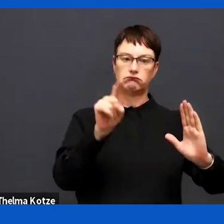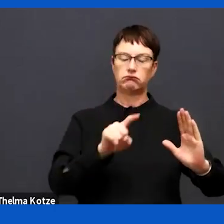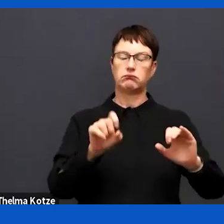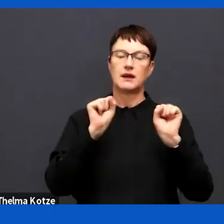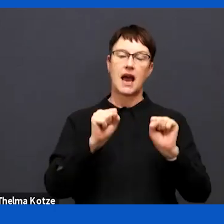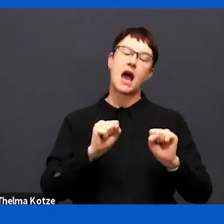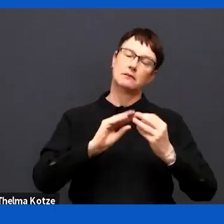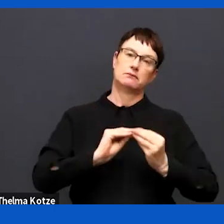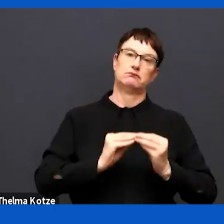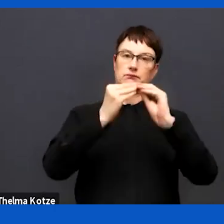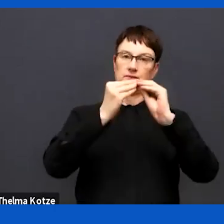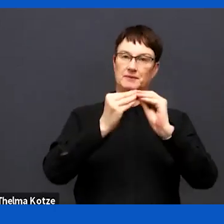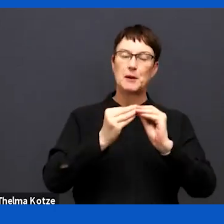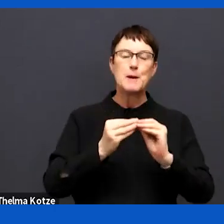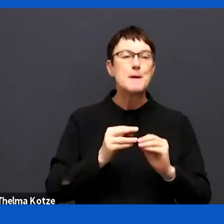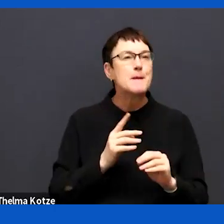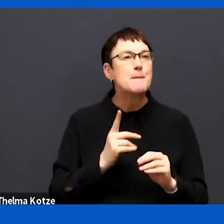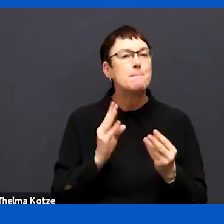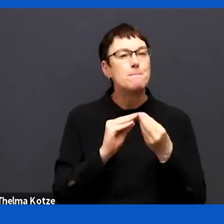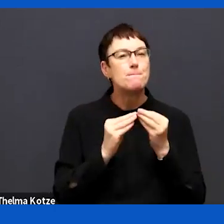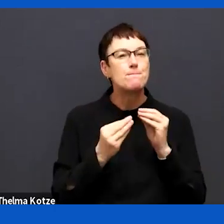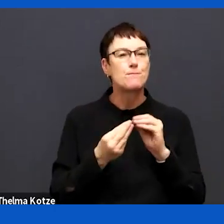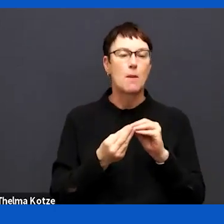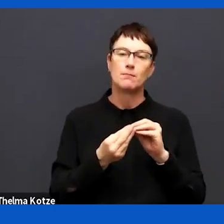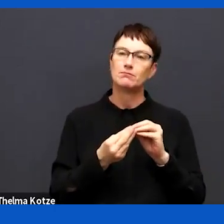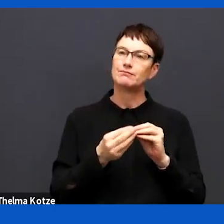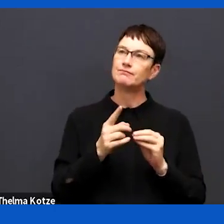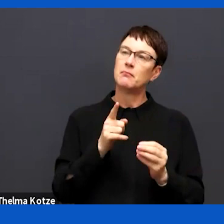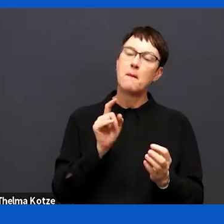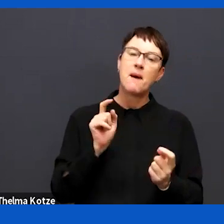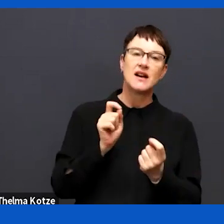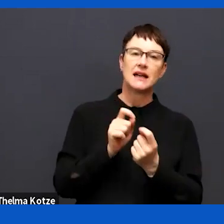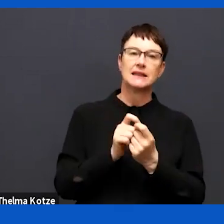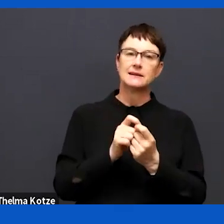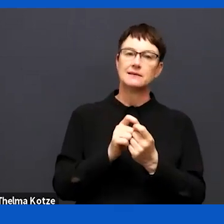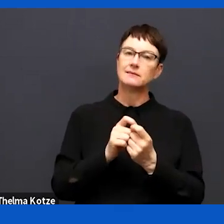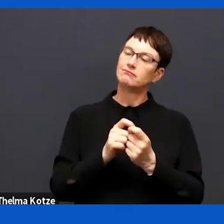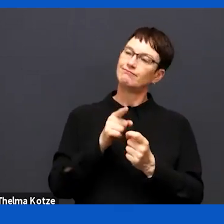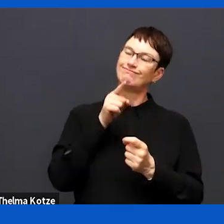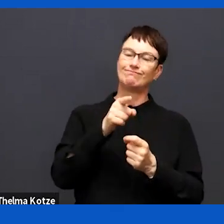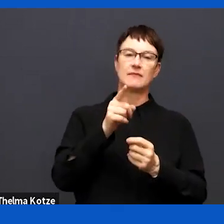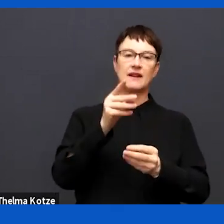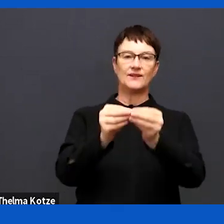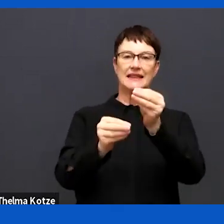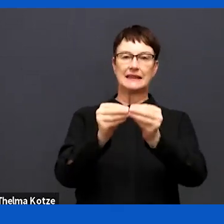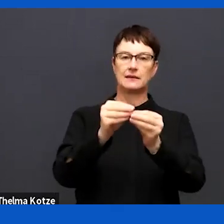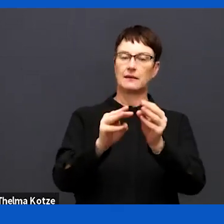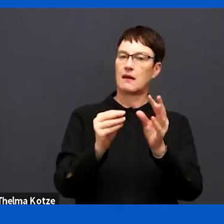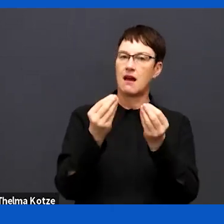this. The problem then is that people set their settings in wanting to interface on one website